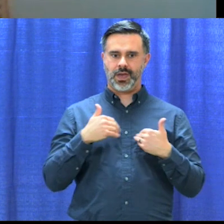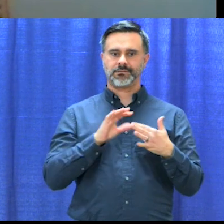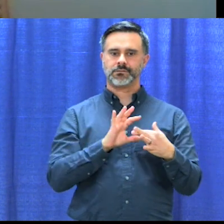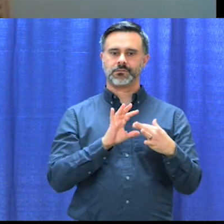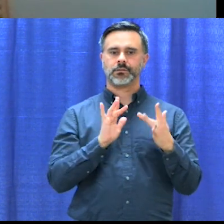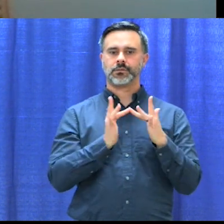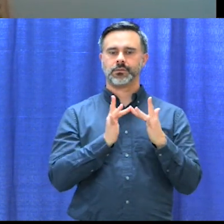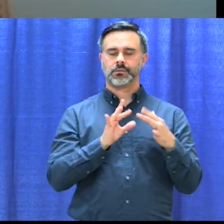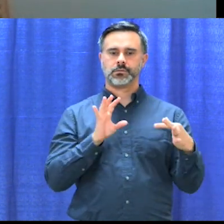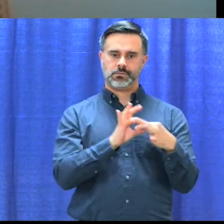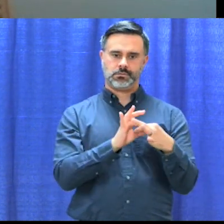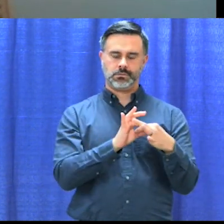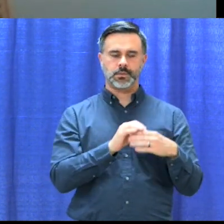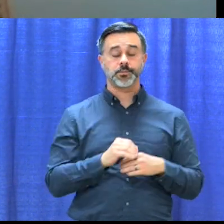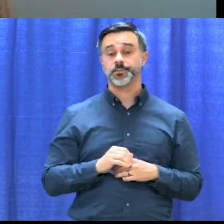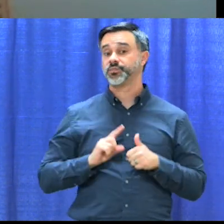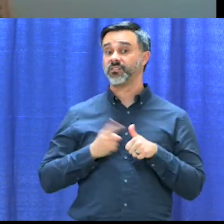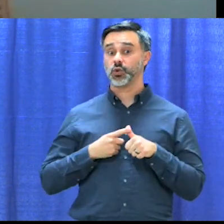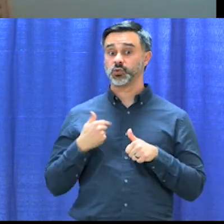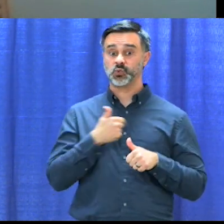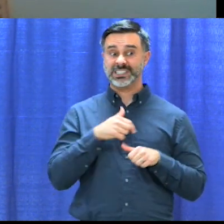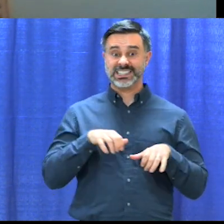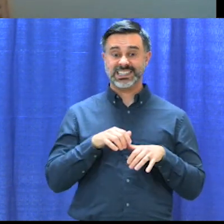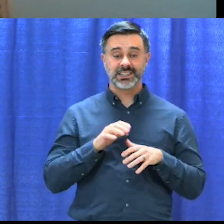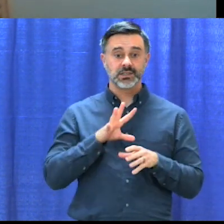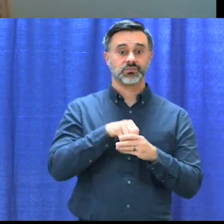One of the first things we did in running to this crisis is really put our money where